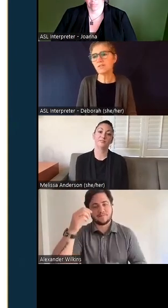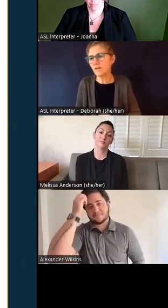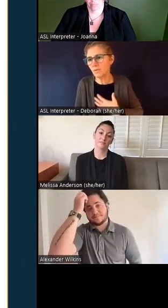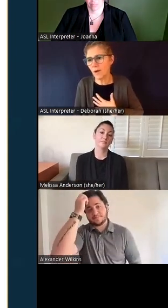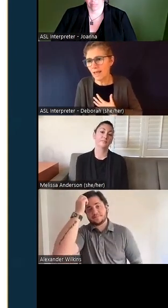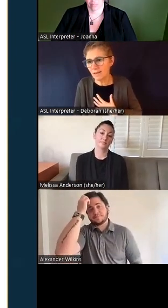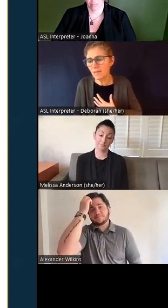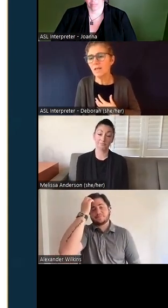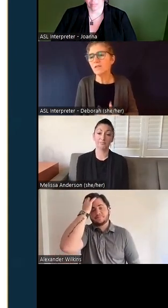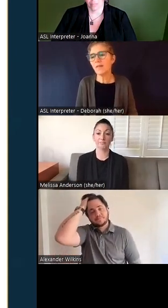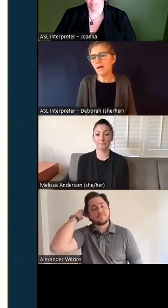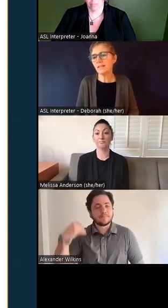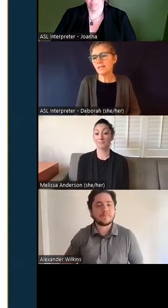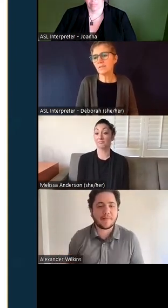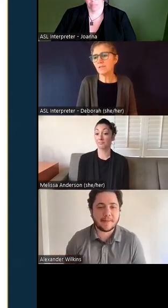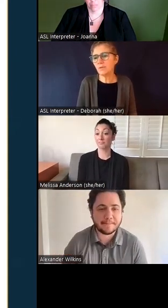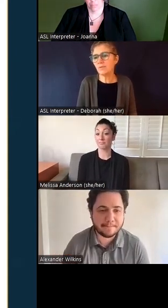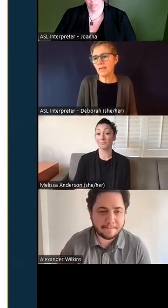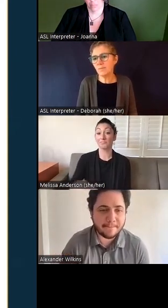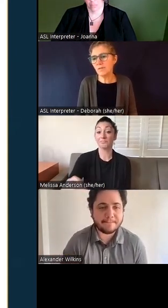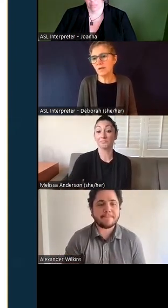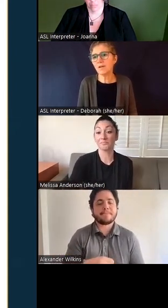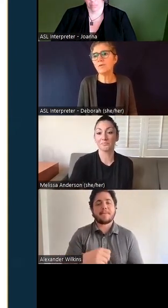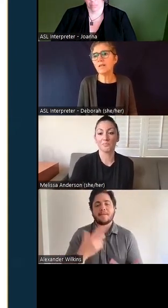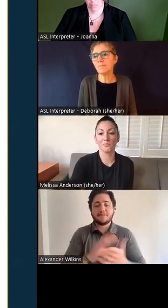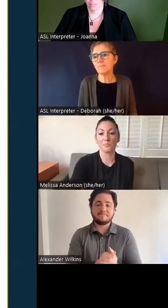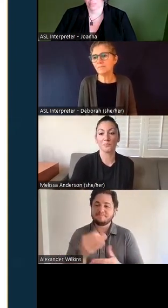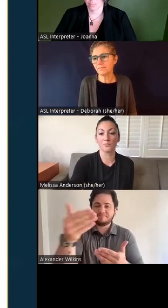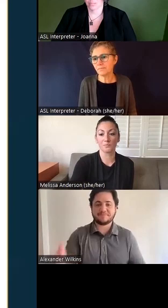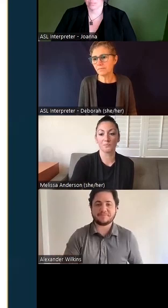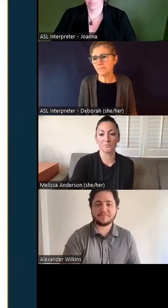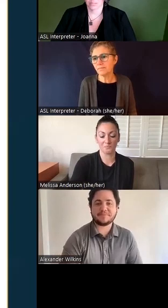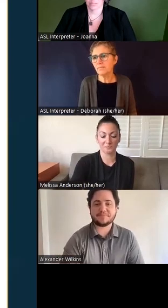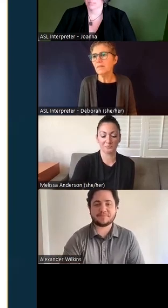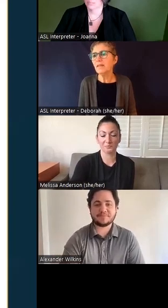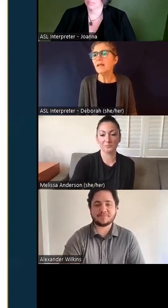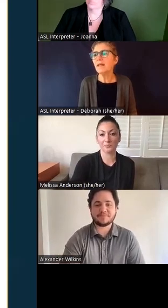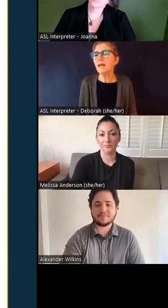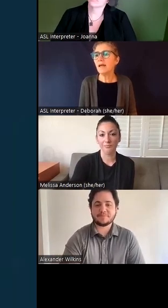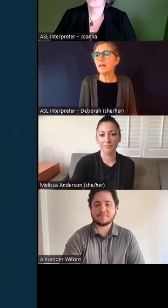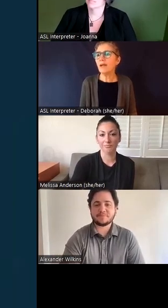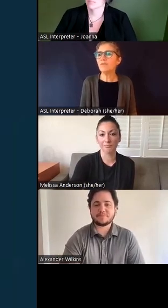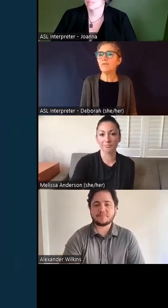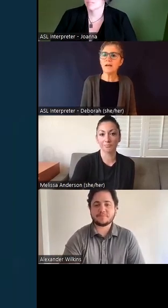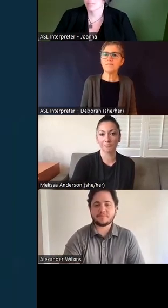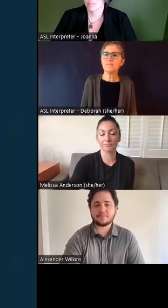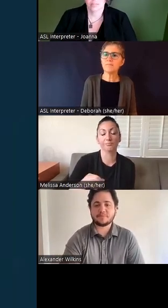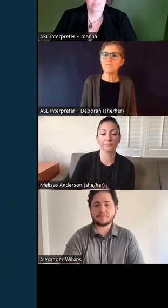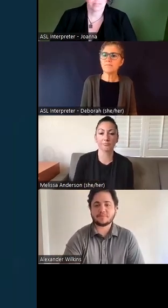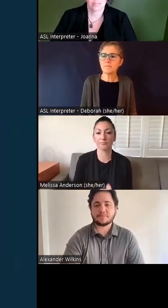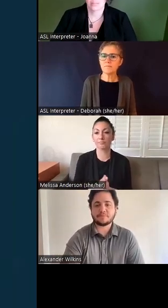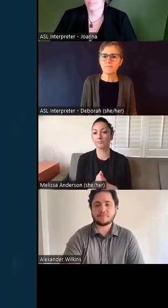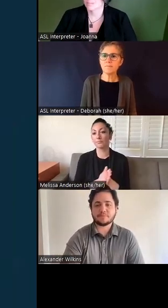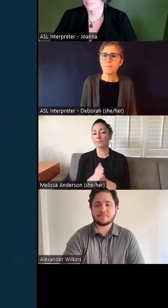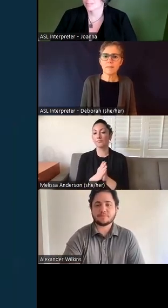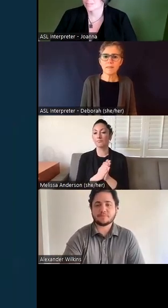along the way. So that concept seems to be really helpful in our community. Anyway, moving on.